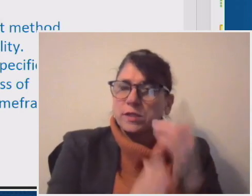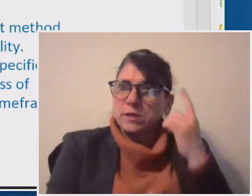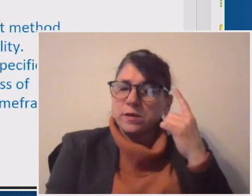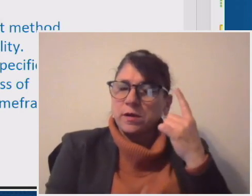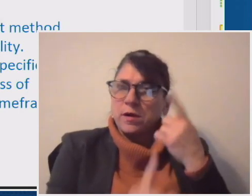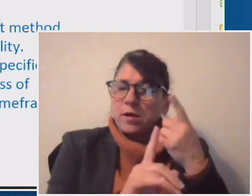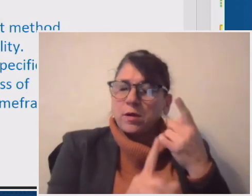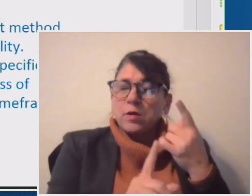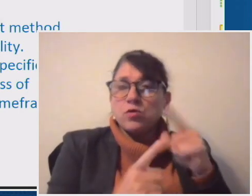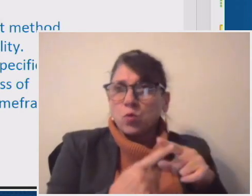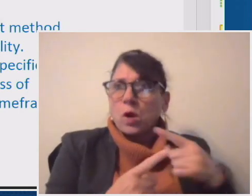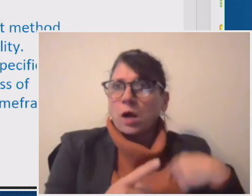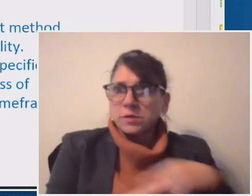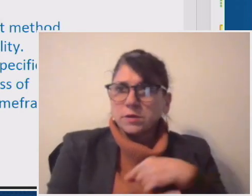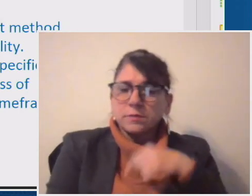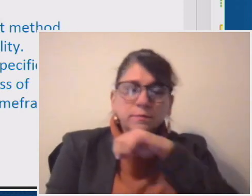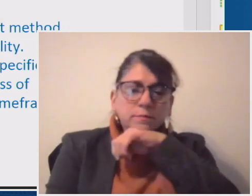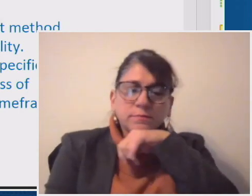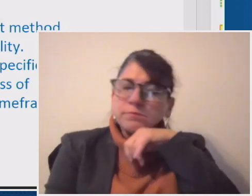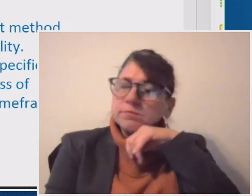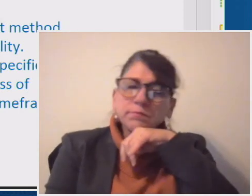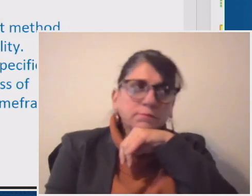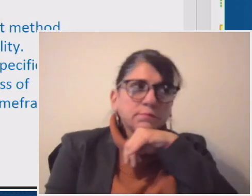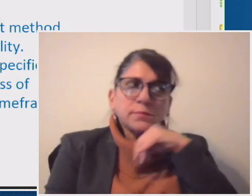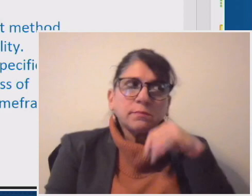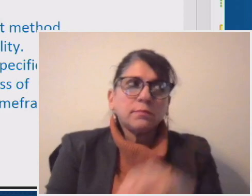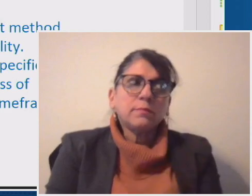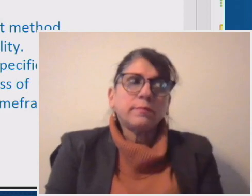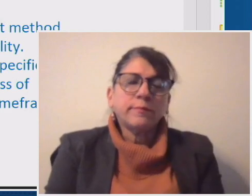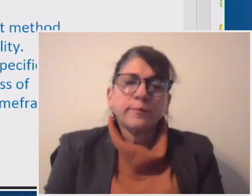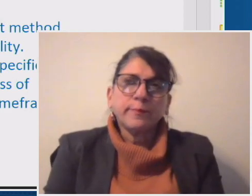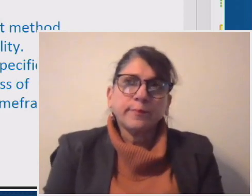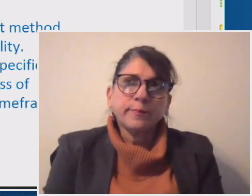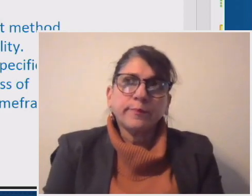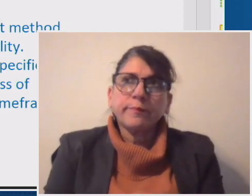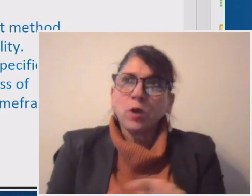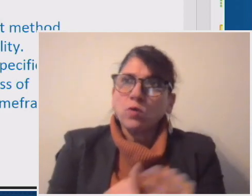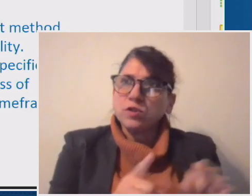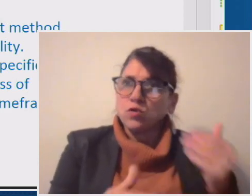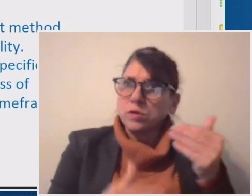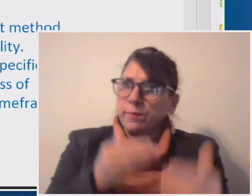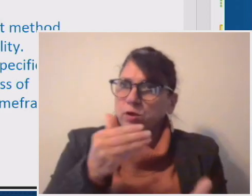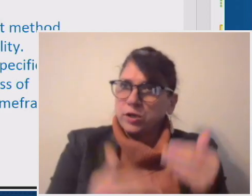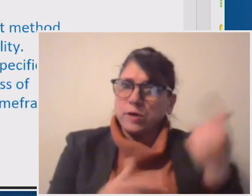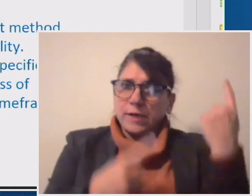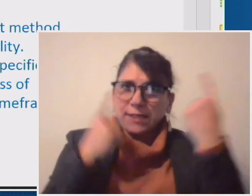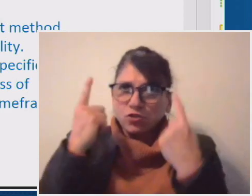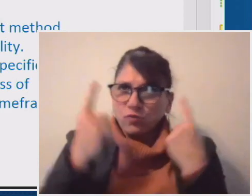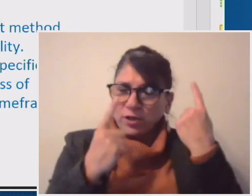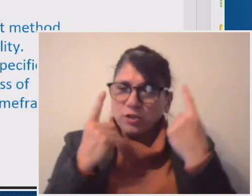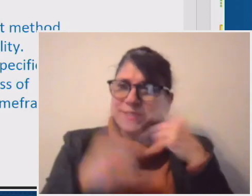There's also, procedural considerations within the Department trying to get these